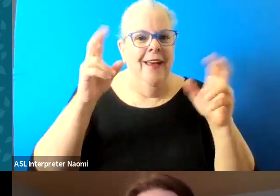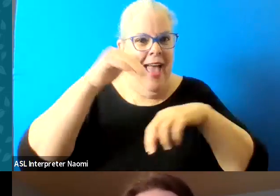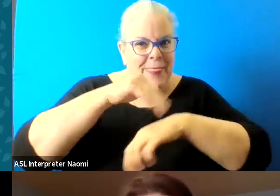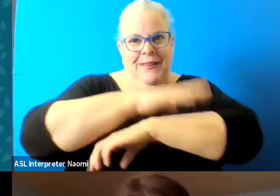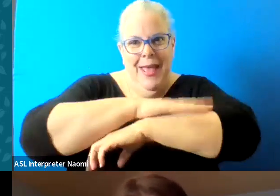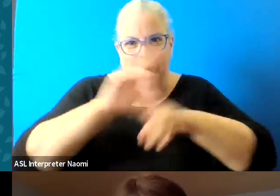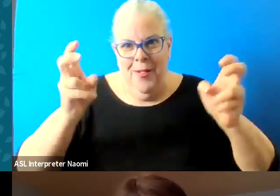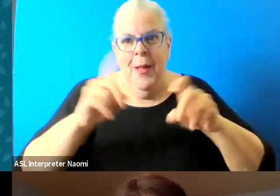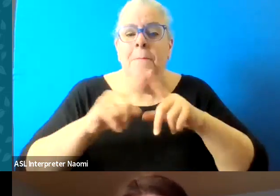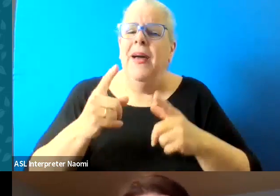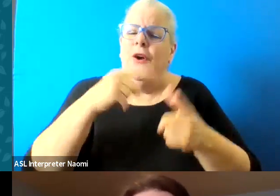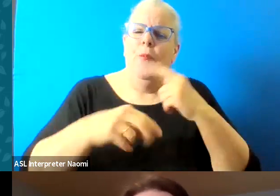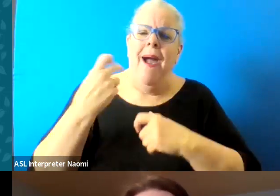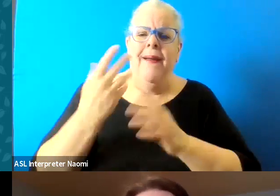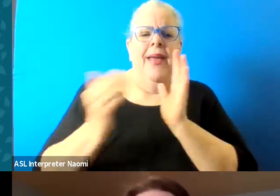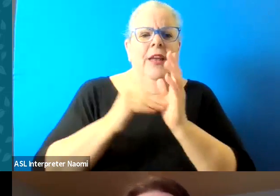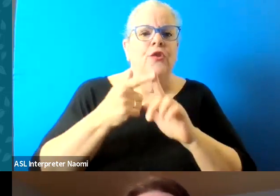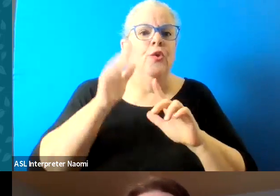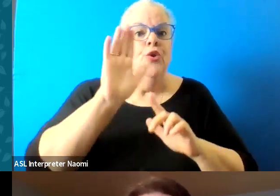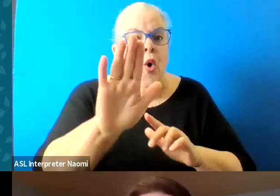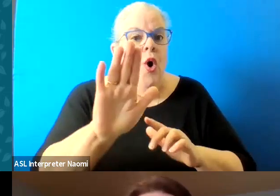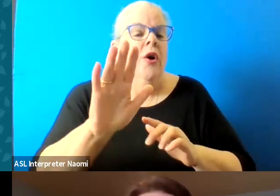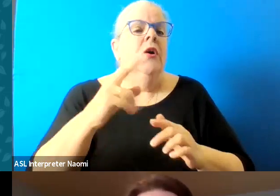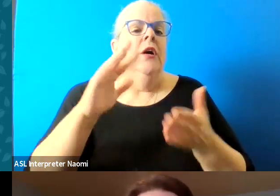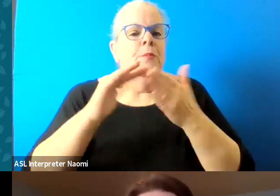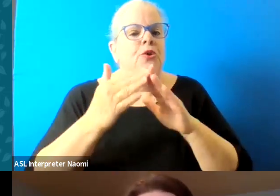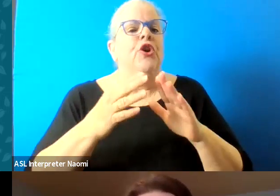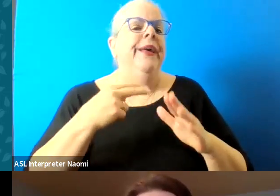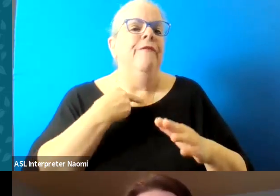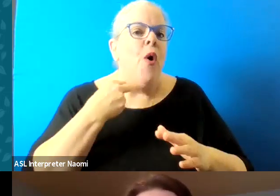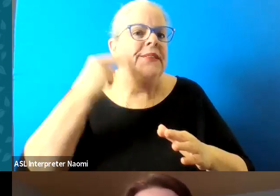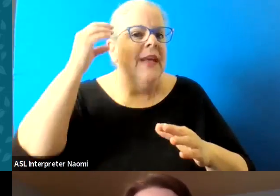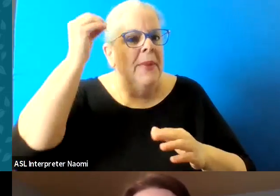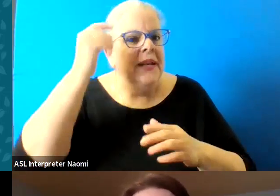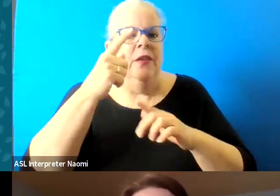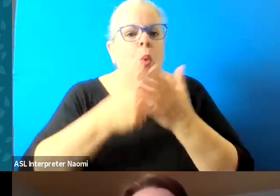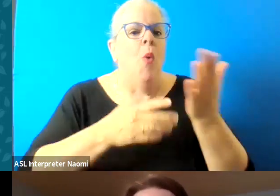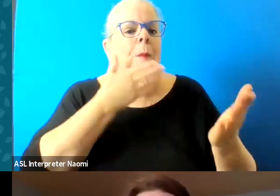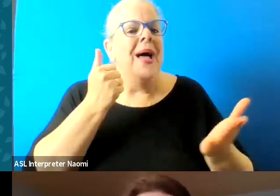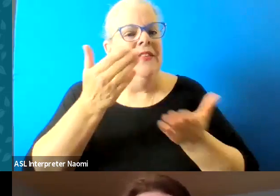your community voice. What is gonna best serve your community? And what is gonna be most effective?